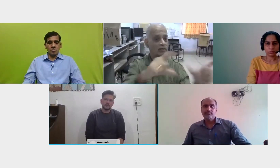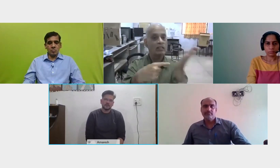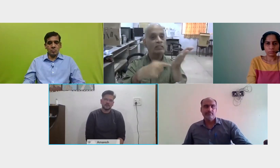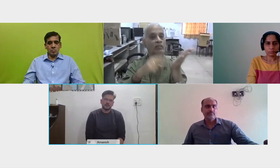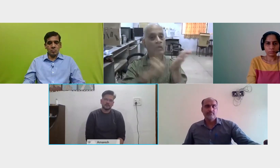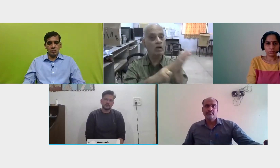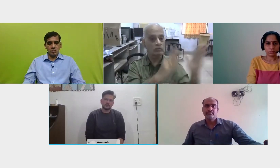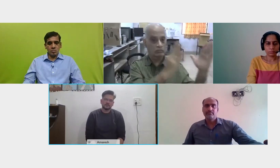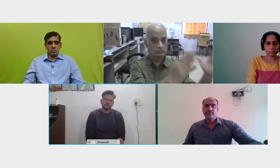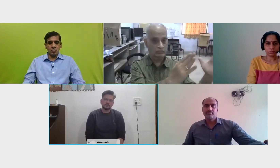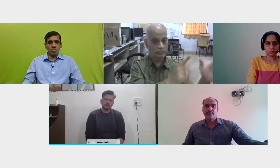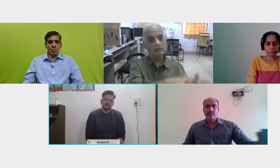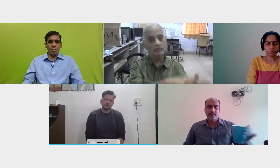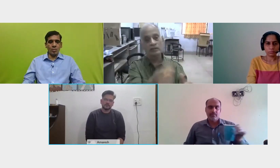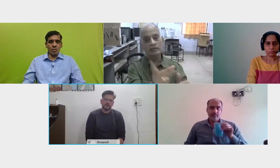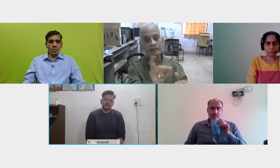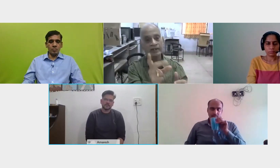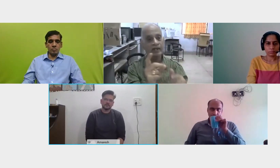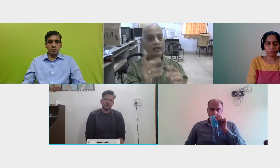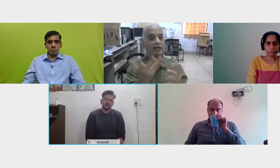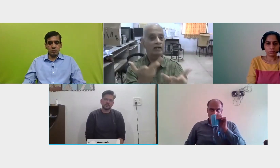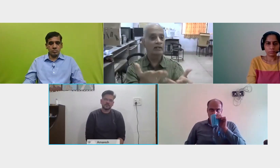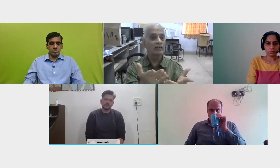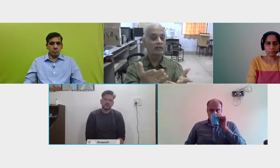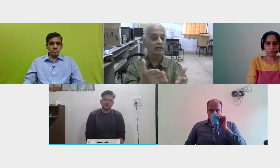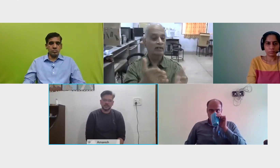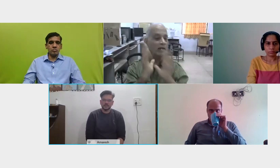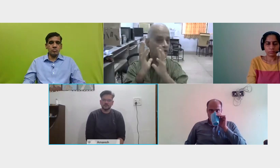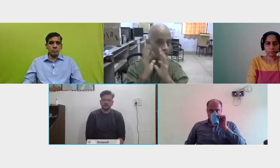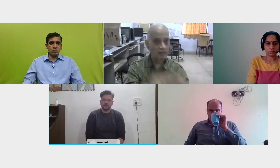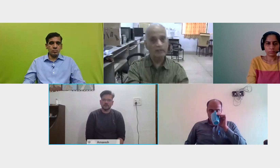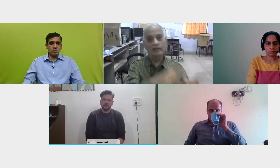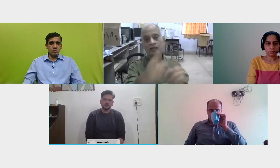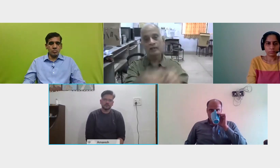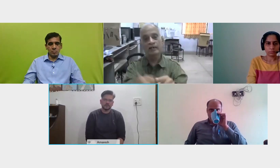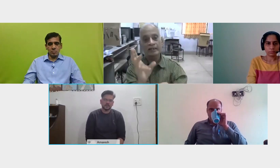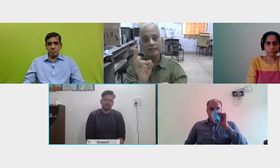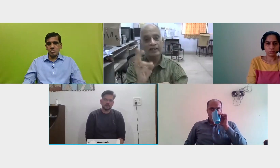sets and the first one was signs from Tamil Nadu the second one shows signs of Kerala